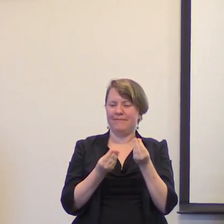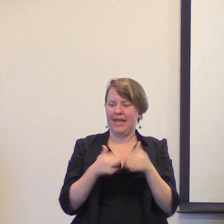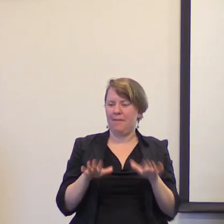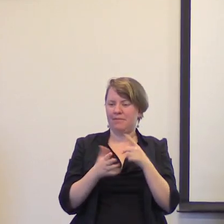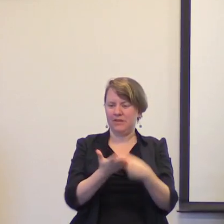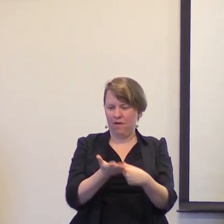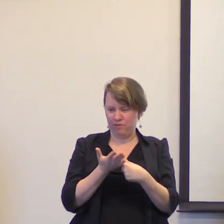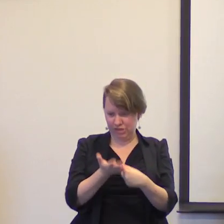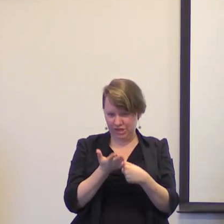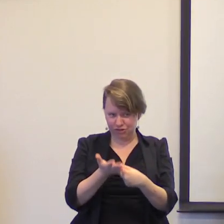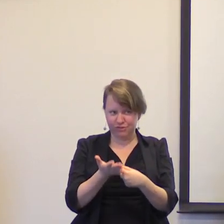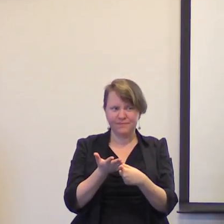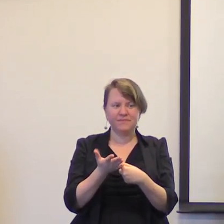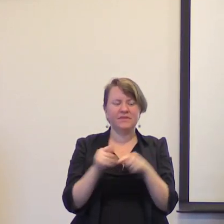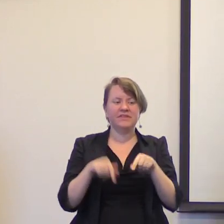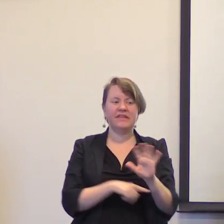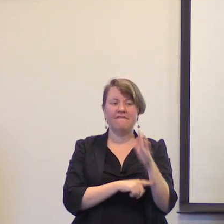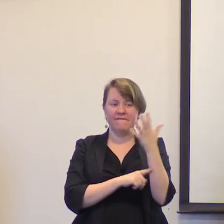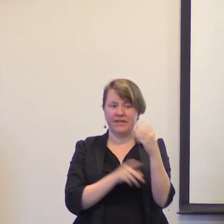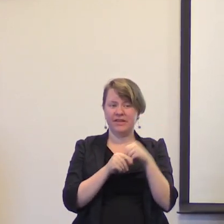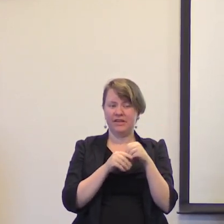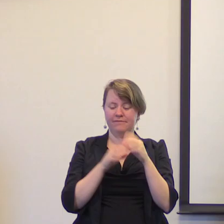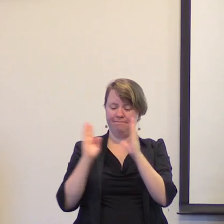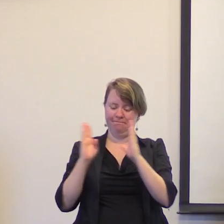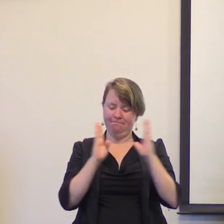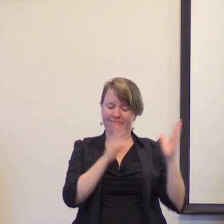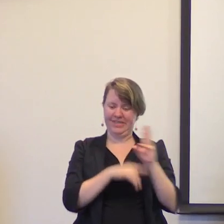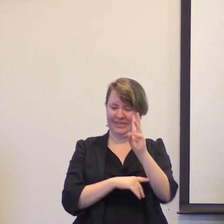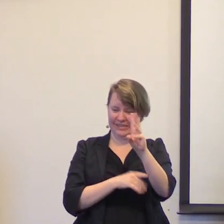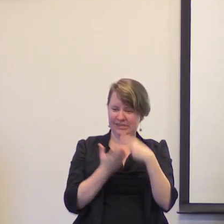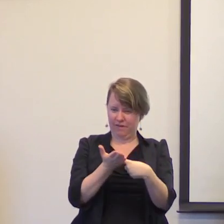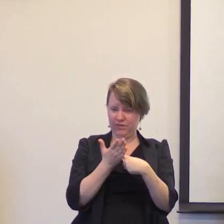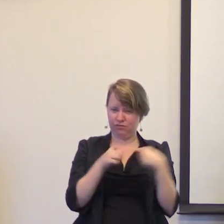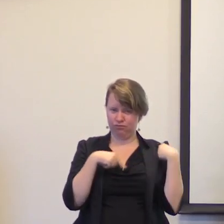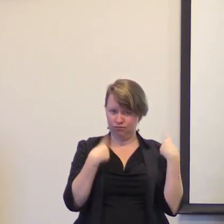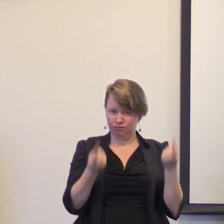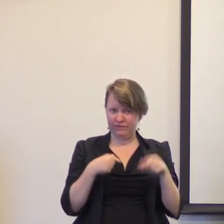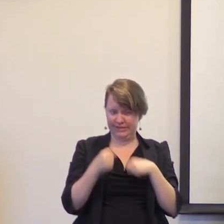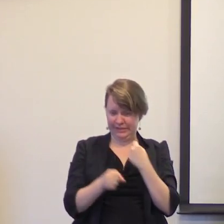This is the fifth in a series of six conversations over the course of this year.